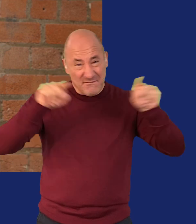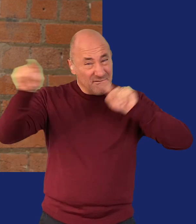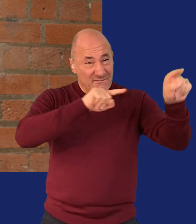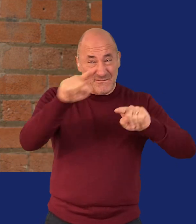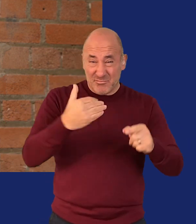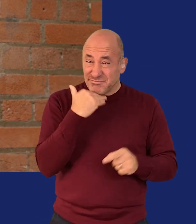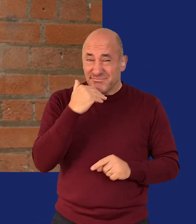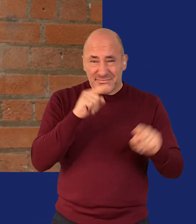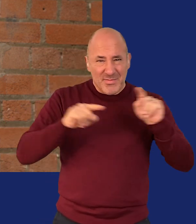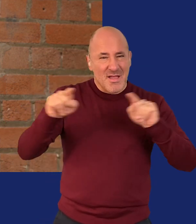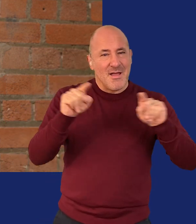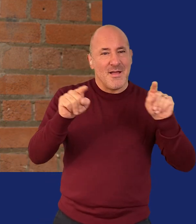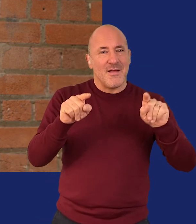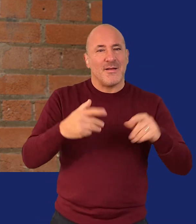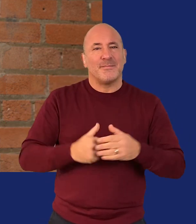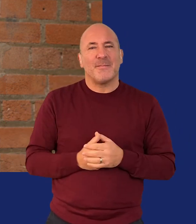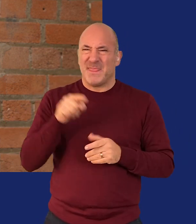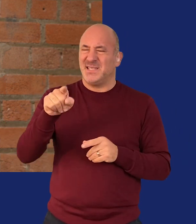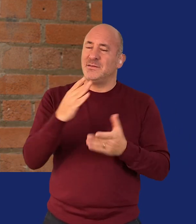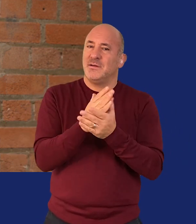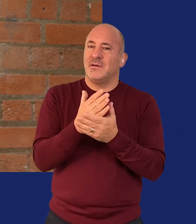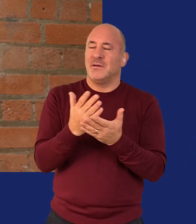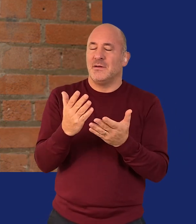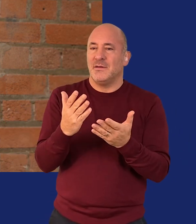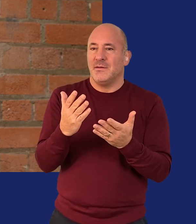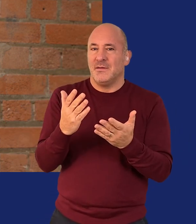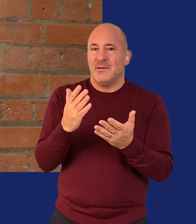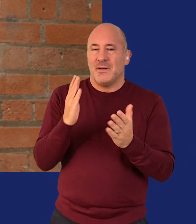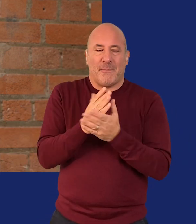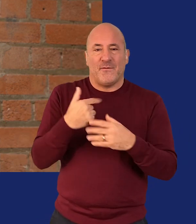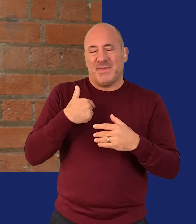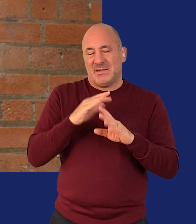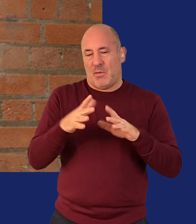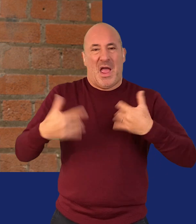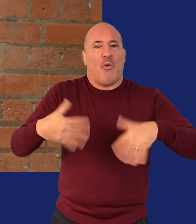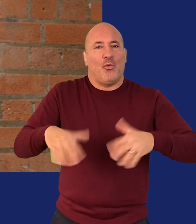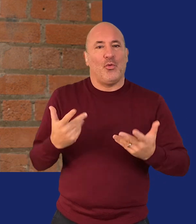there is loads of best practices happening out there in different